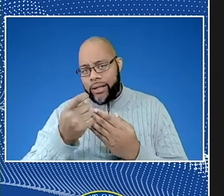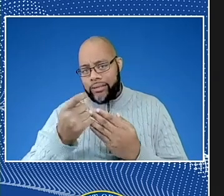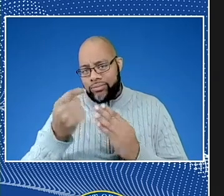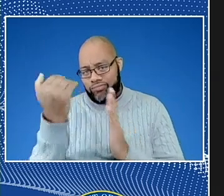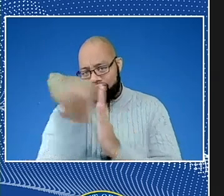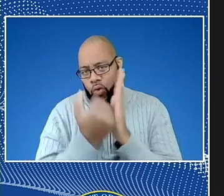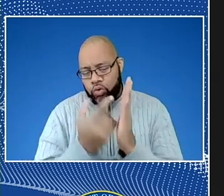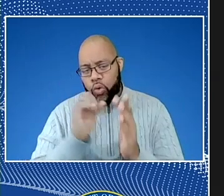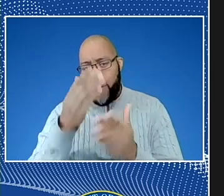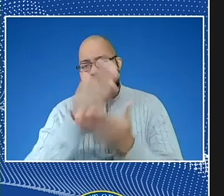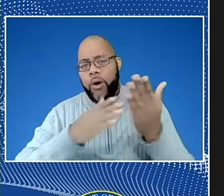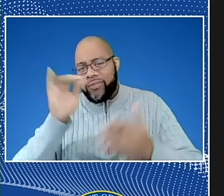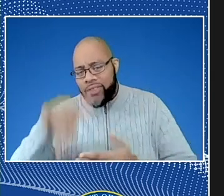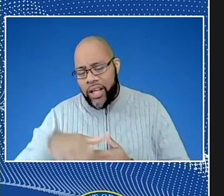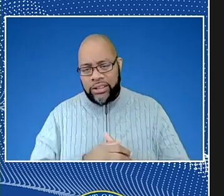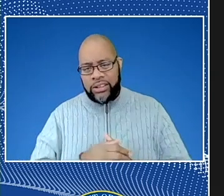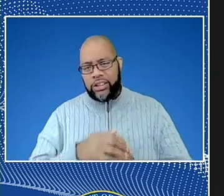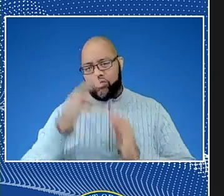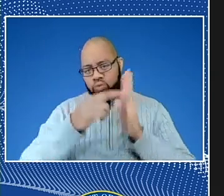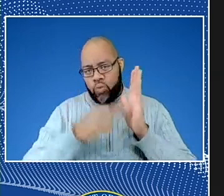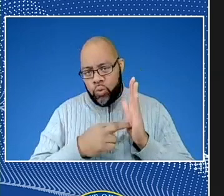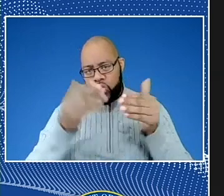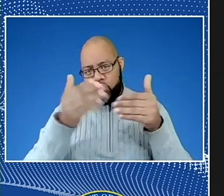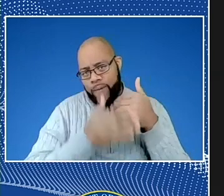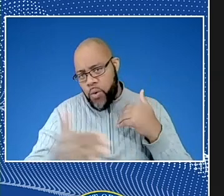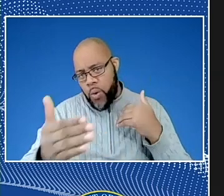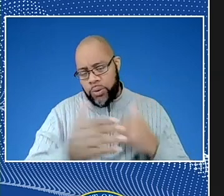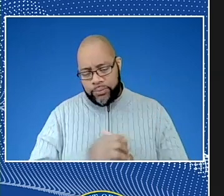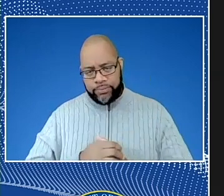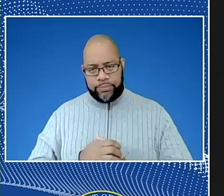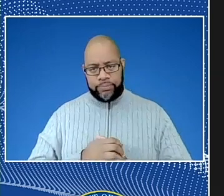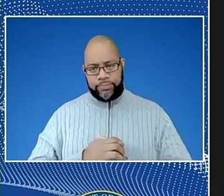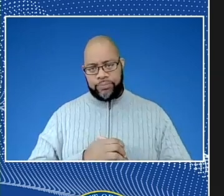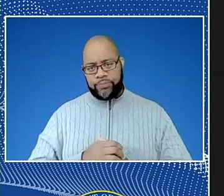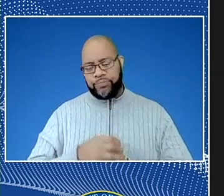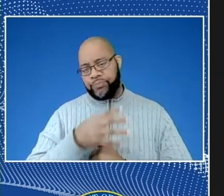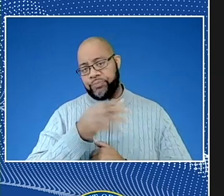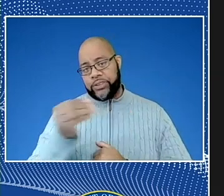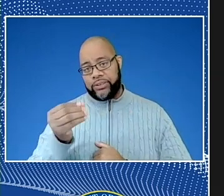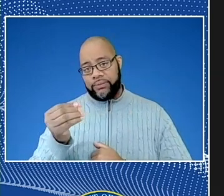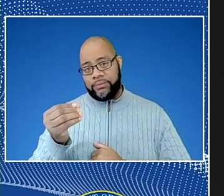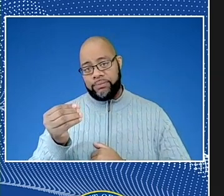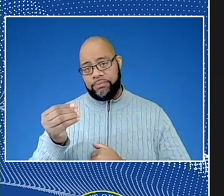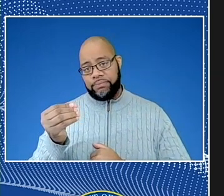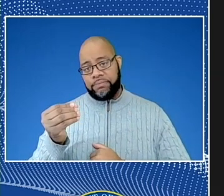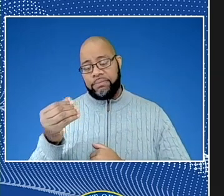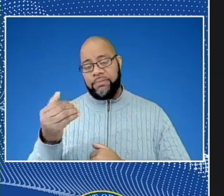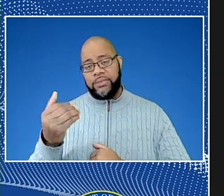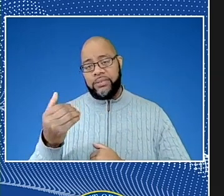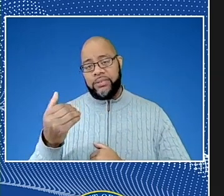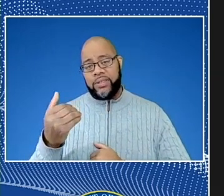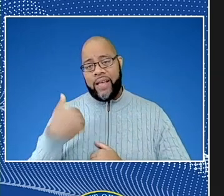of these regulations going forward. And there is no way around the fact that